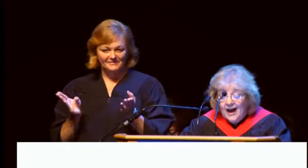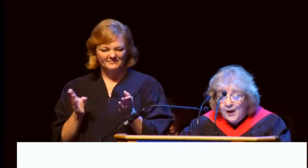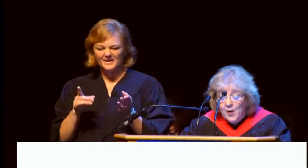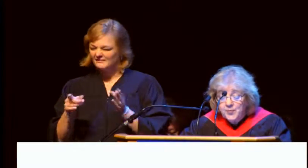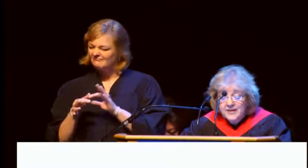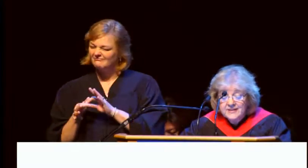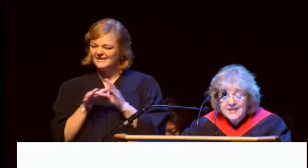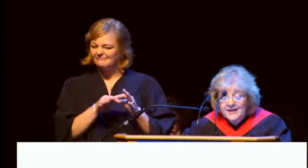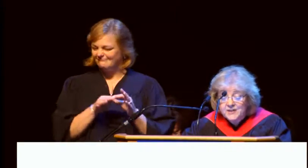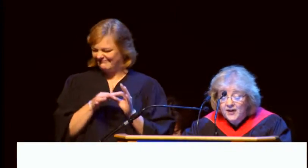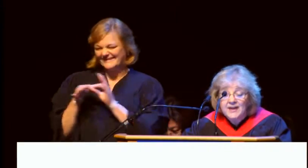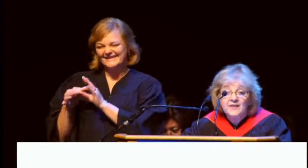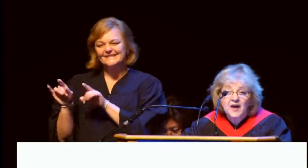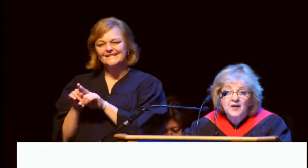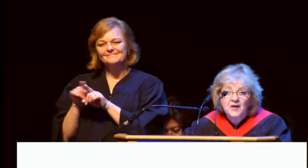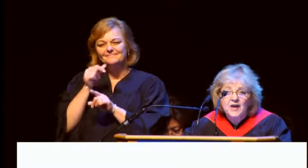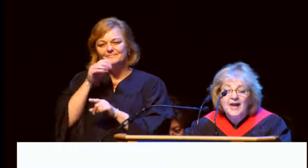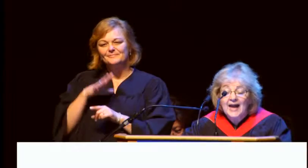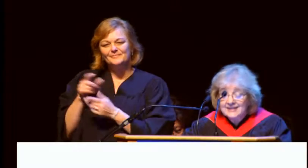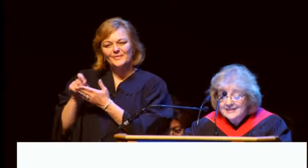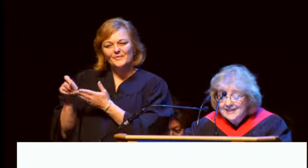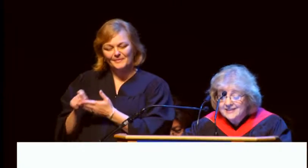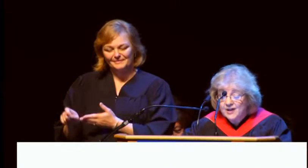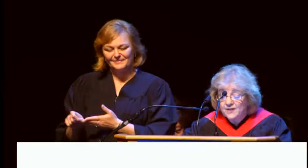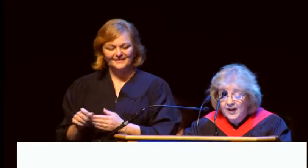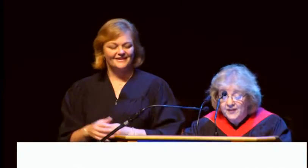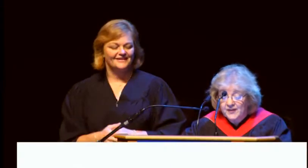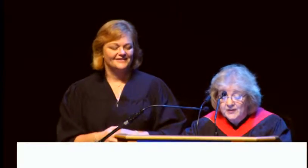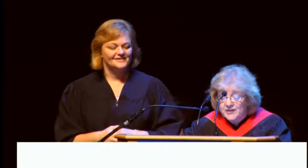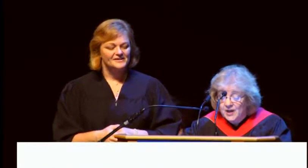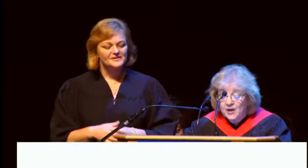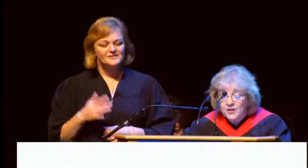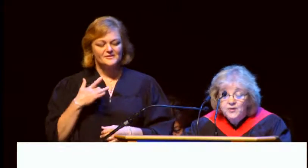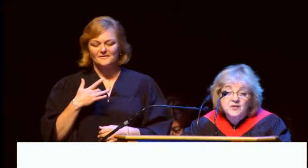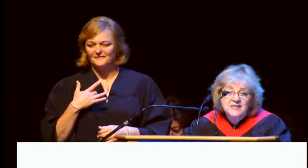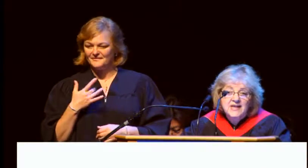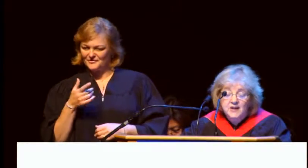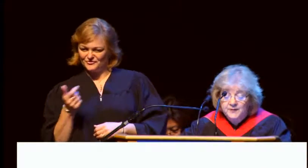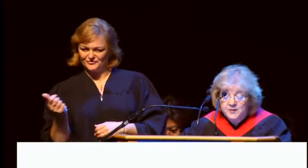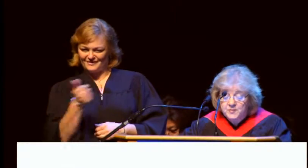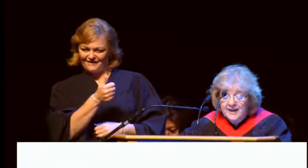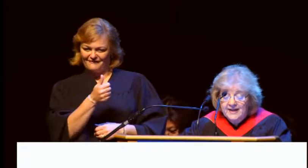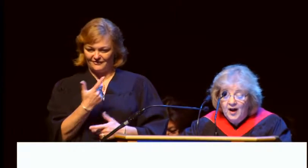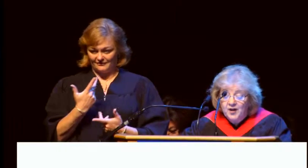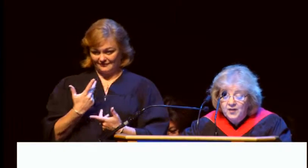I HOPE THAT IN SATISFYING THE HUNGER AND NEEDS OF OTHERS, YOU YOURSELVES REMAIN HUNGRY